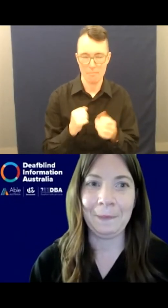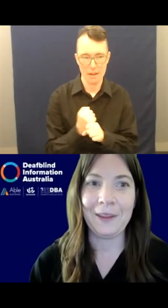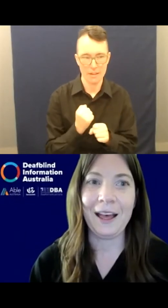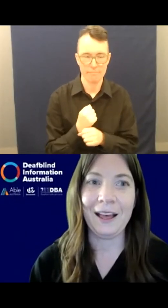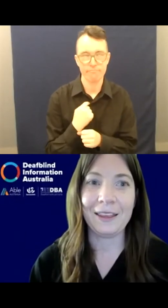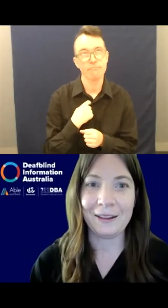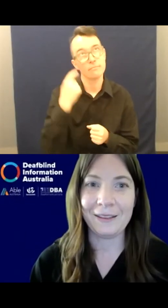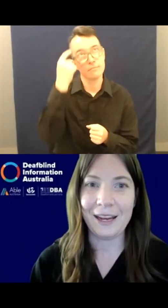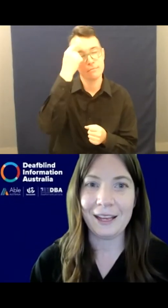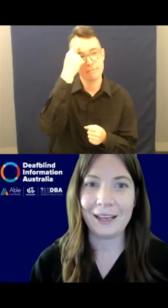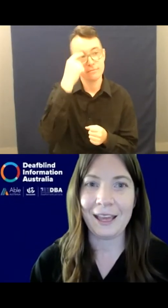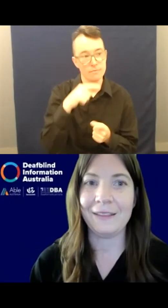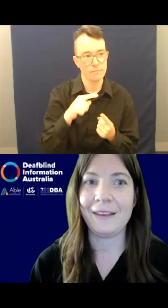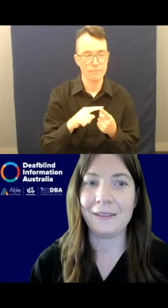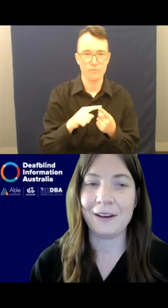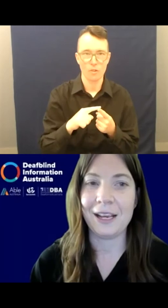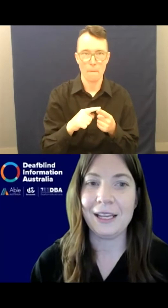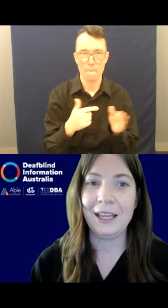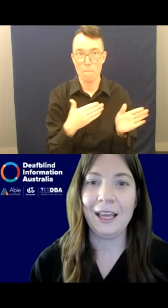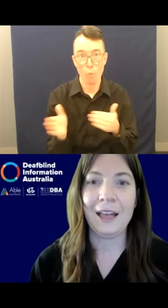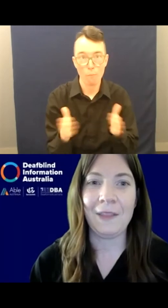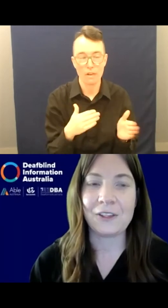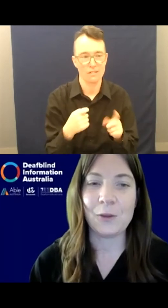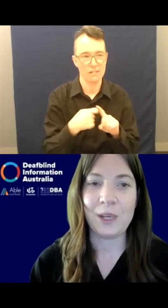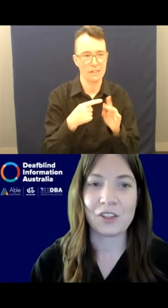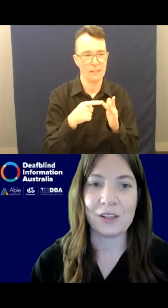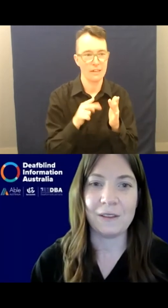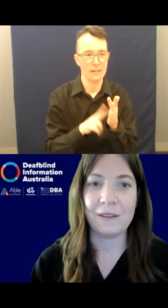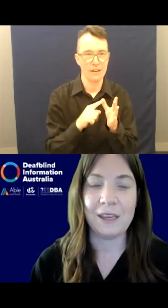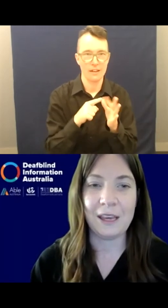Are kinaesthetic and sensory, and there's two pictures here.